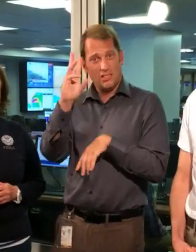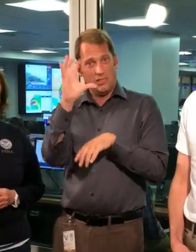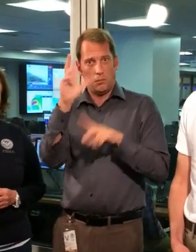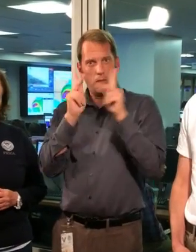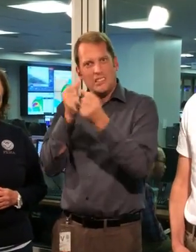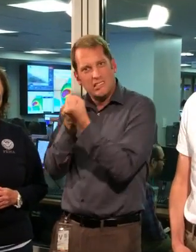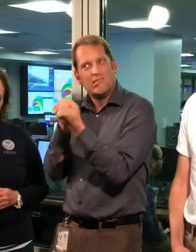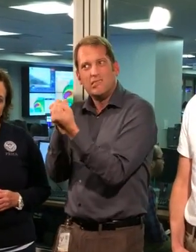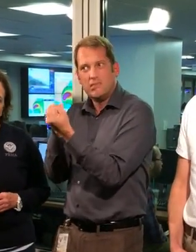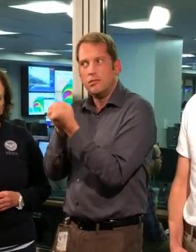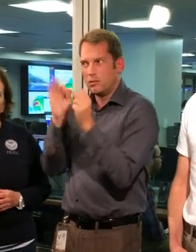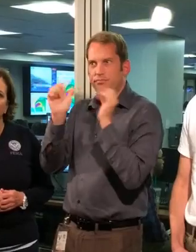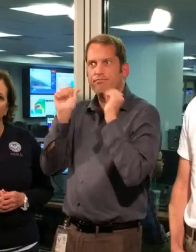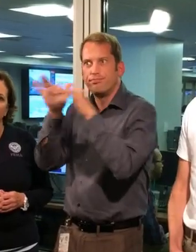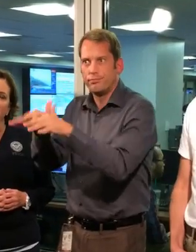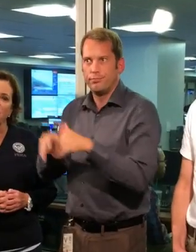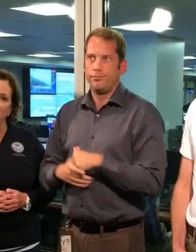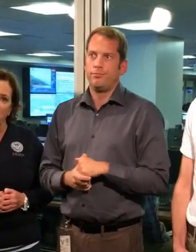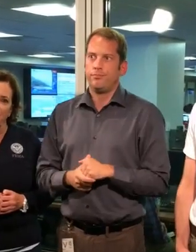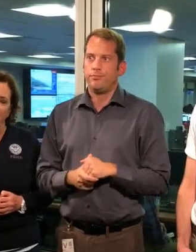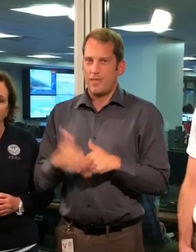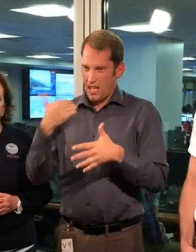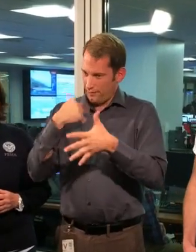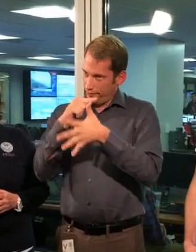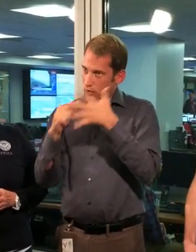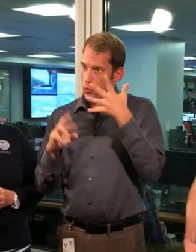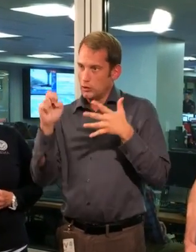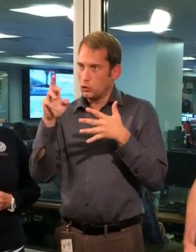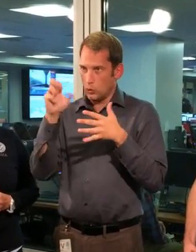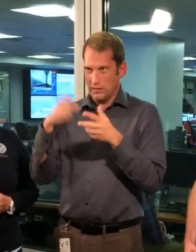resources that they need, looking at the sheltering, today we've been receiving the